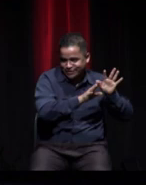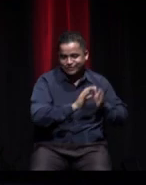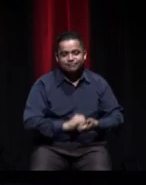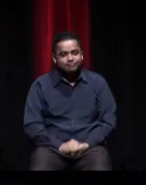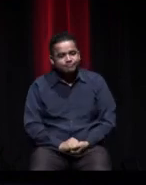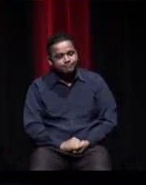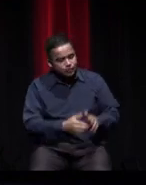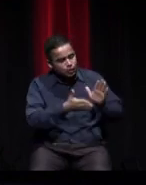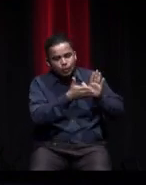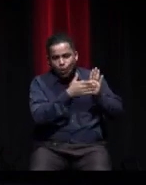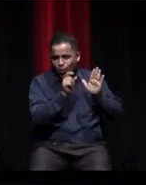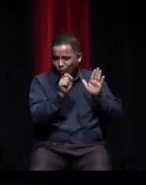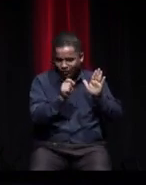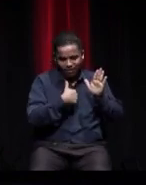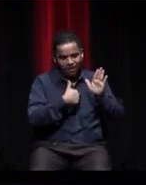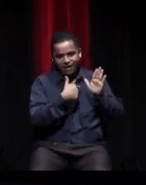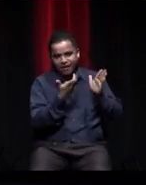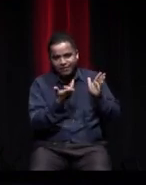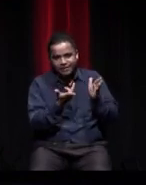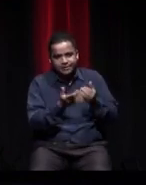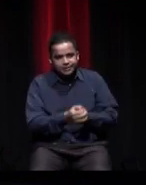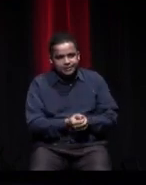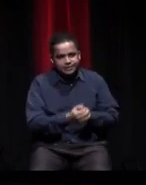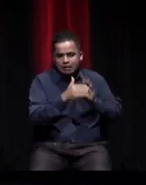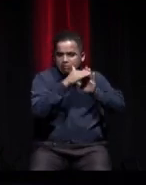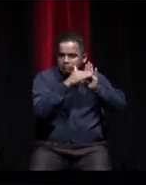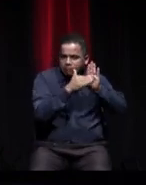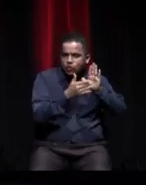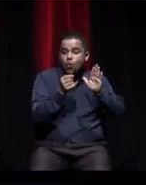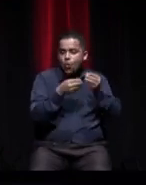Proposing ways of framing and punishing